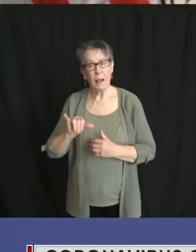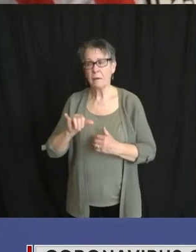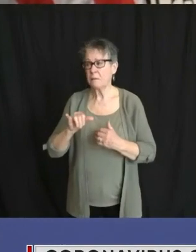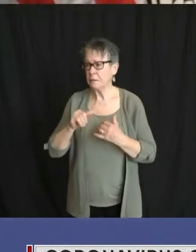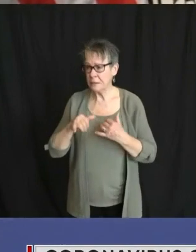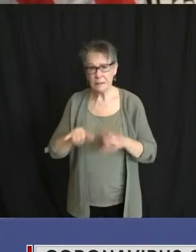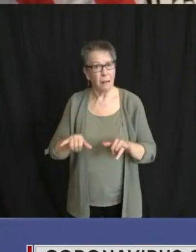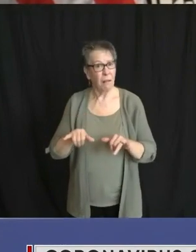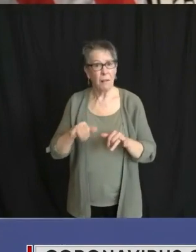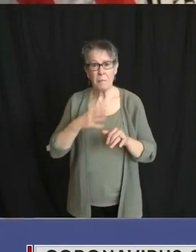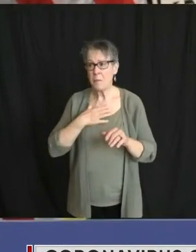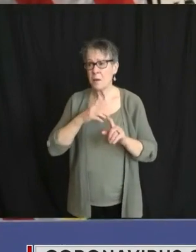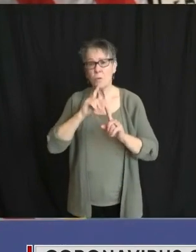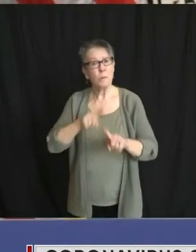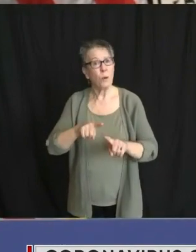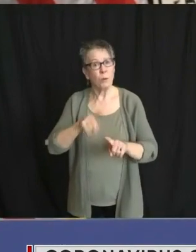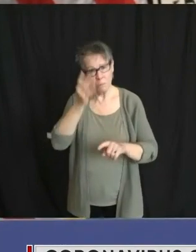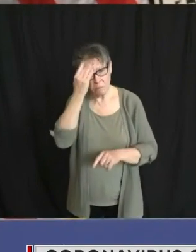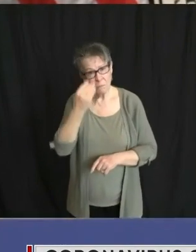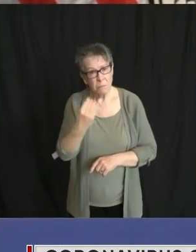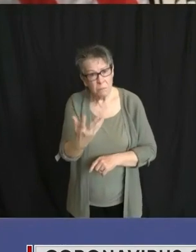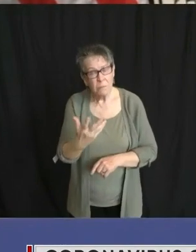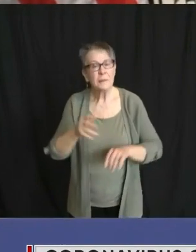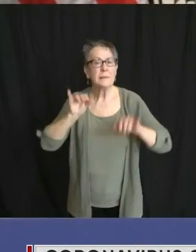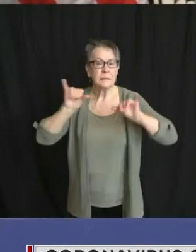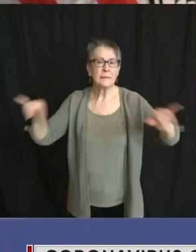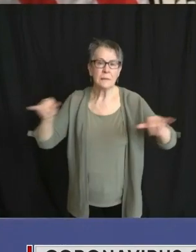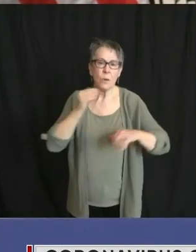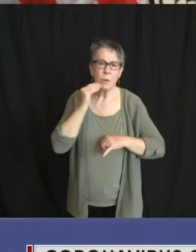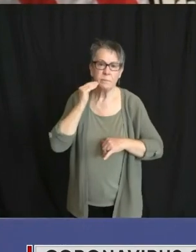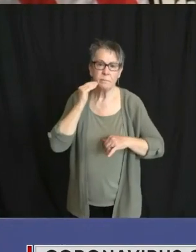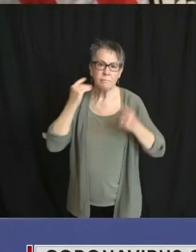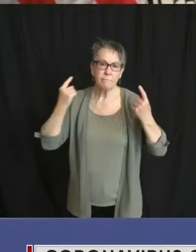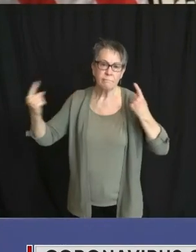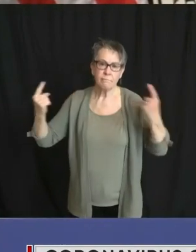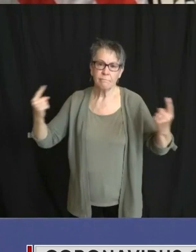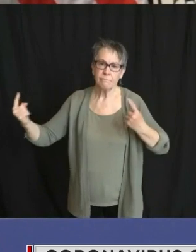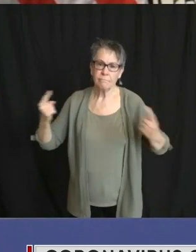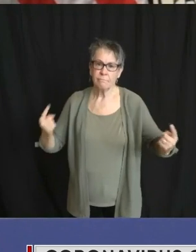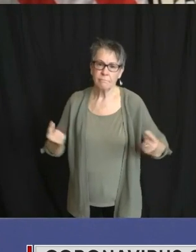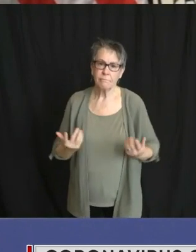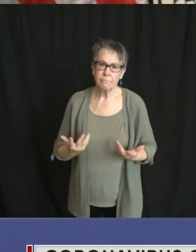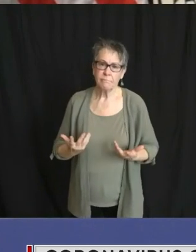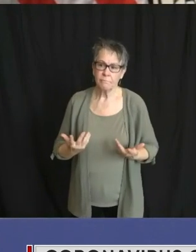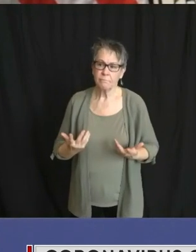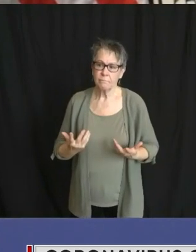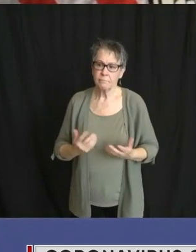THANK YOU. THE POSITIVITY, TO UNDERSCORE